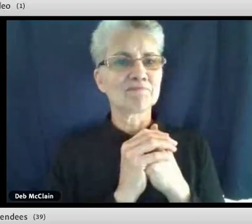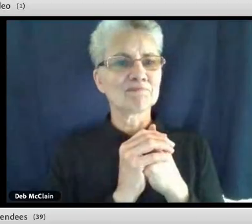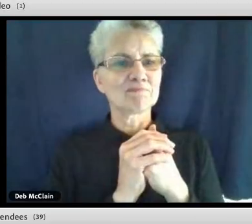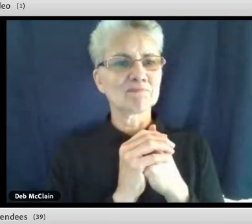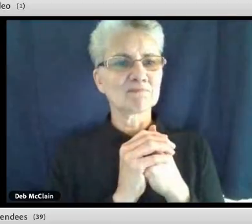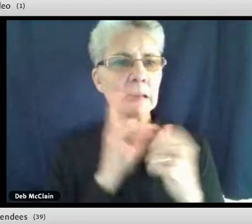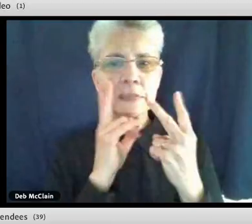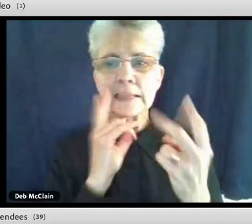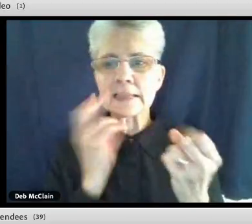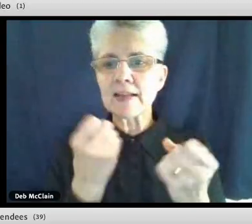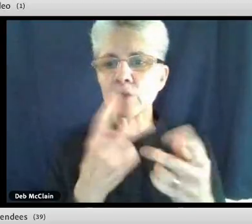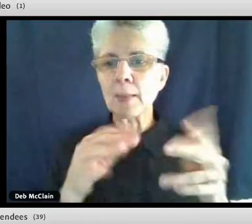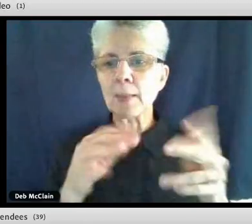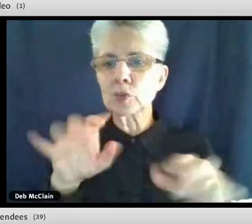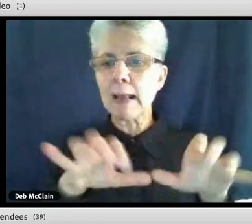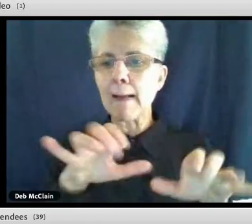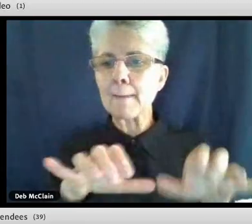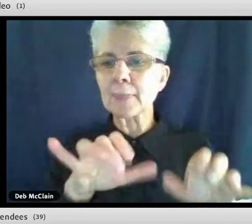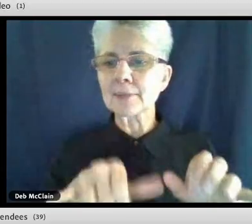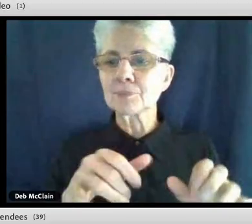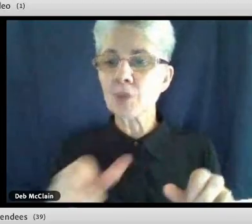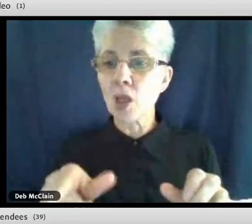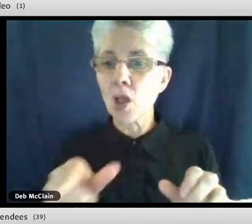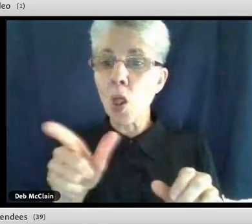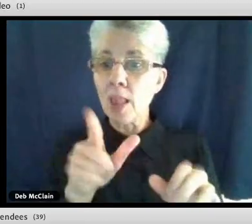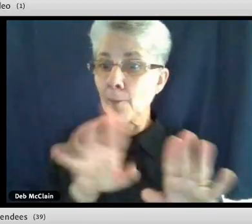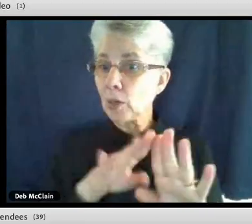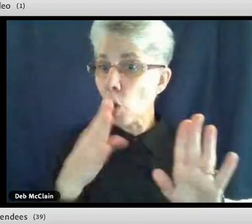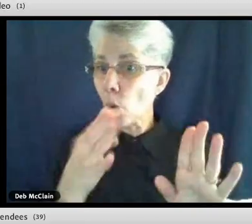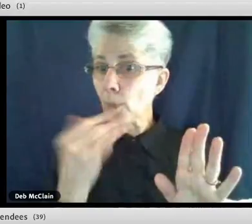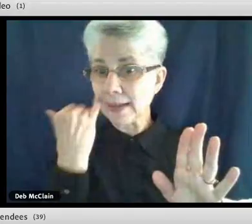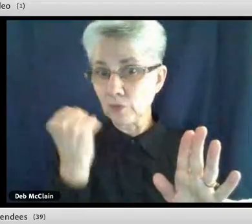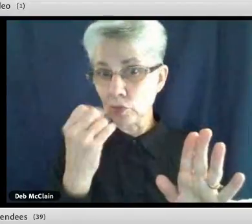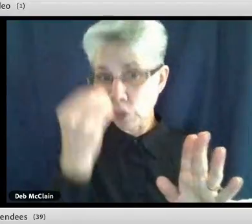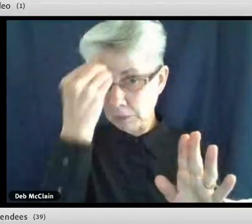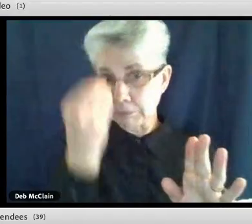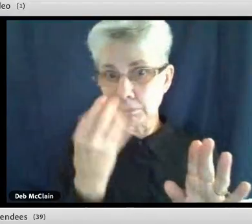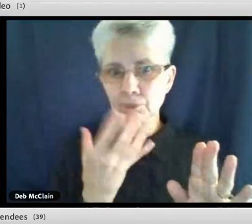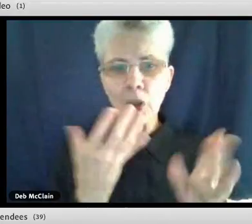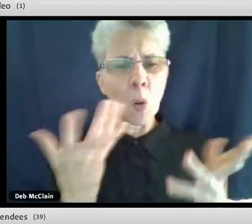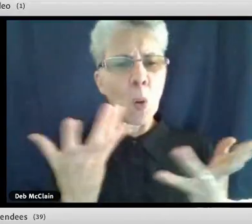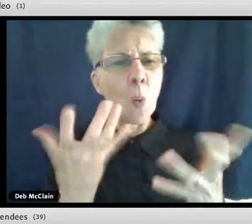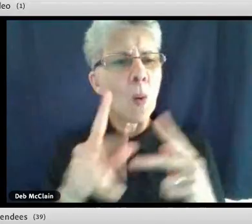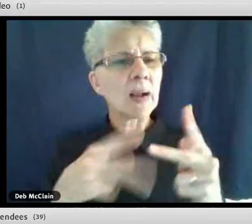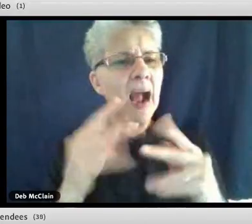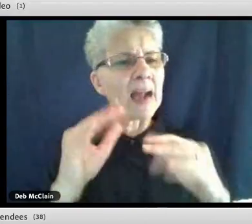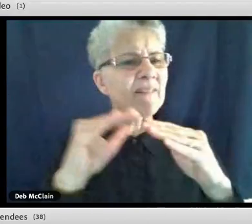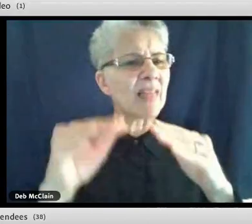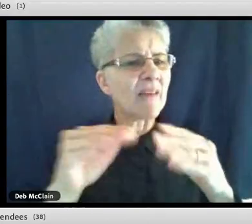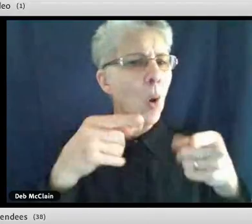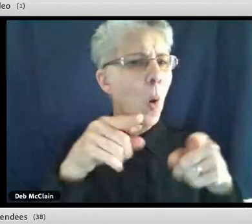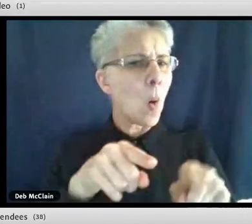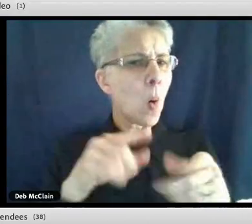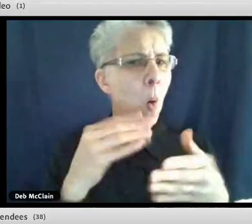I'm seeing multiple people typing. Are your libraries open? If so, you know, what kind of level are they open?